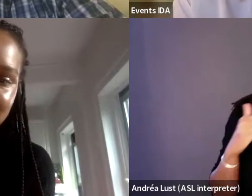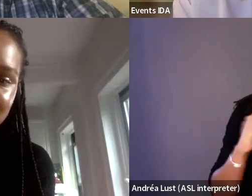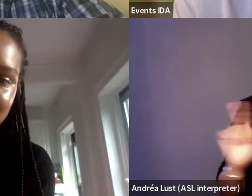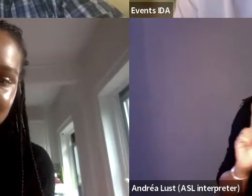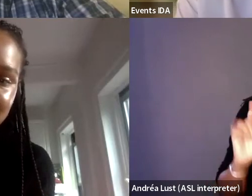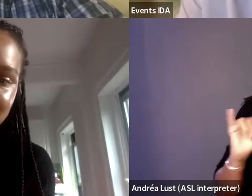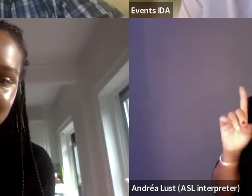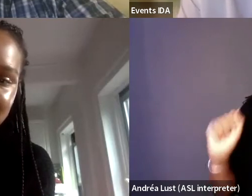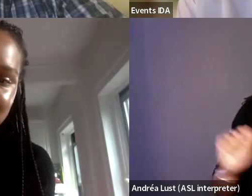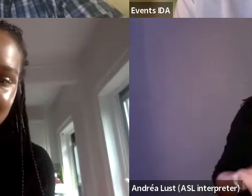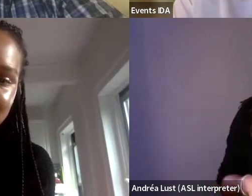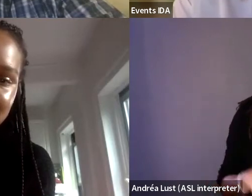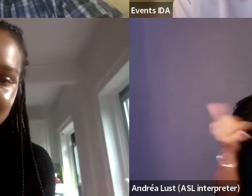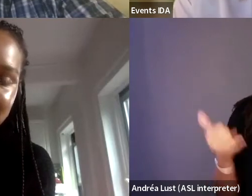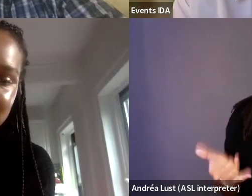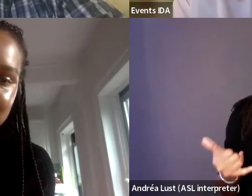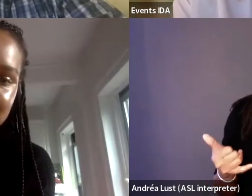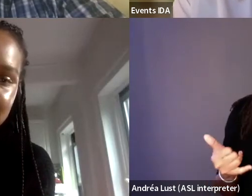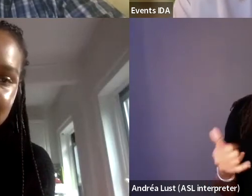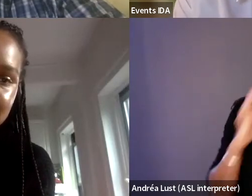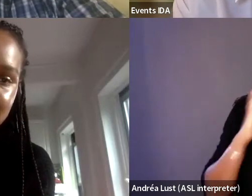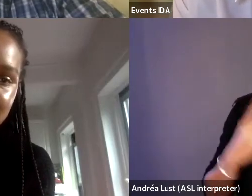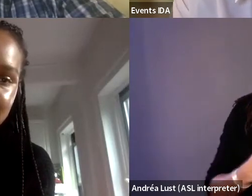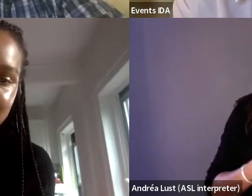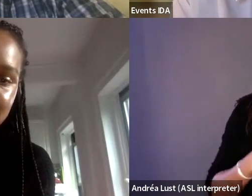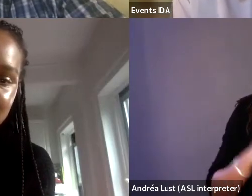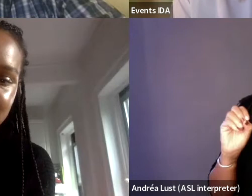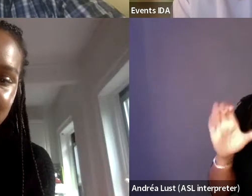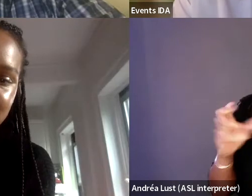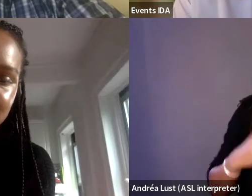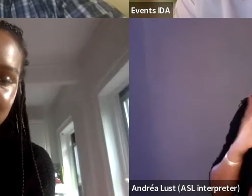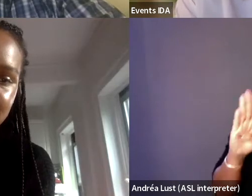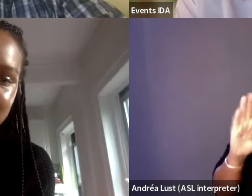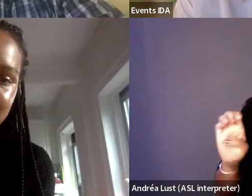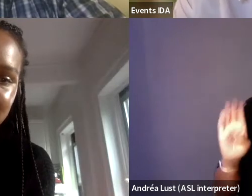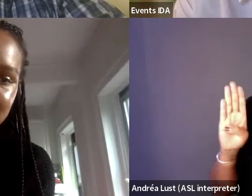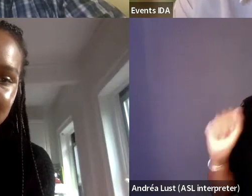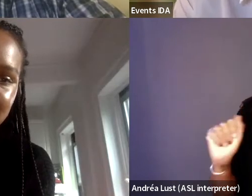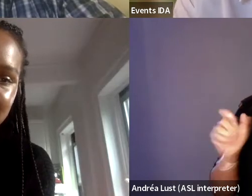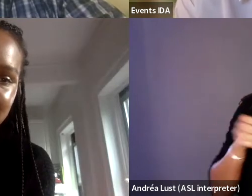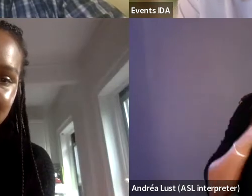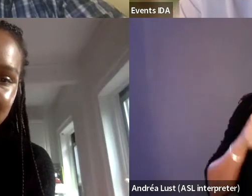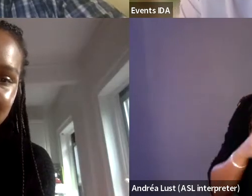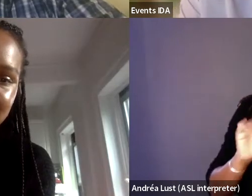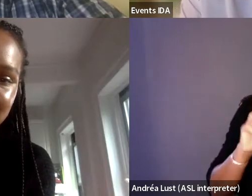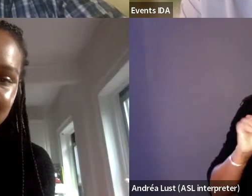We're here today to discuss the documentary BEBA, directed by Rebecca Huntt, the conversation